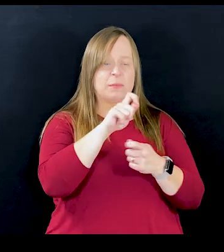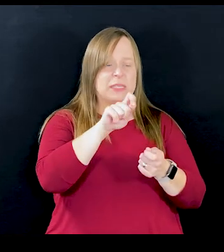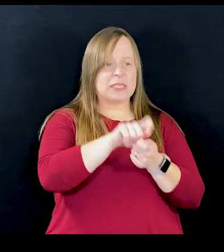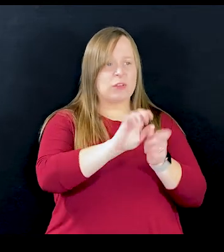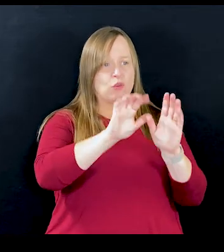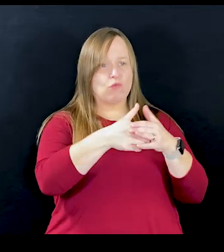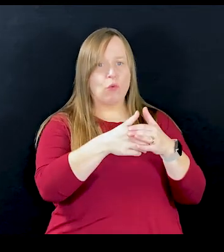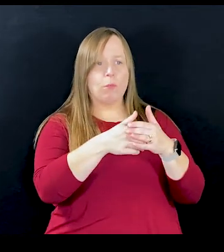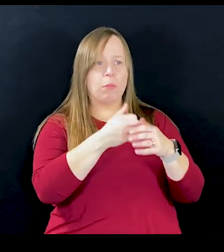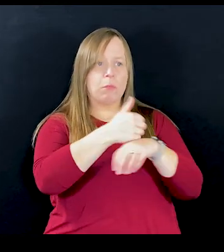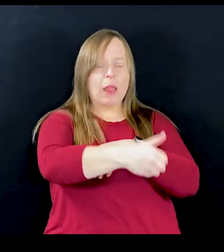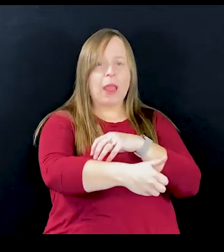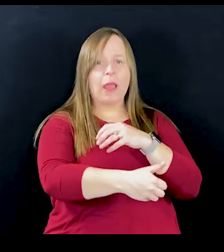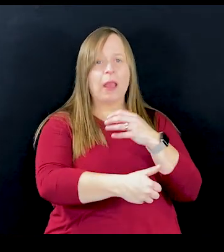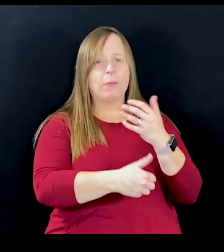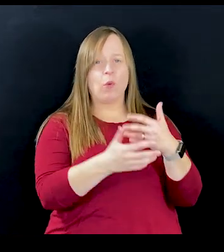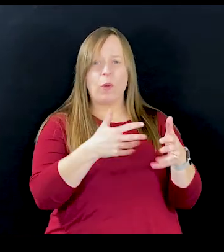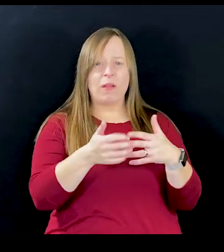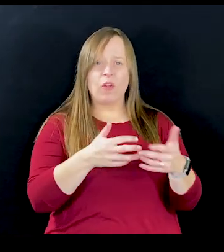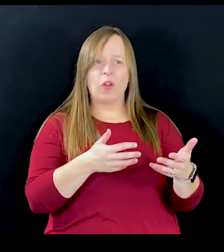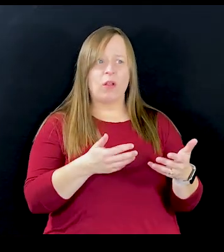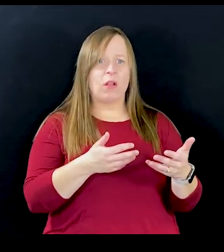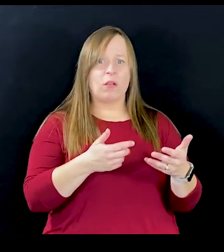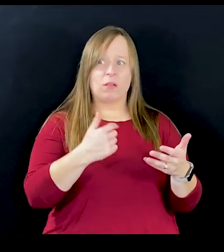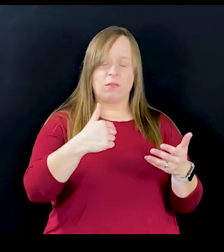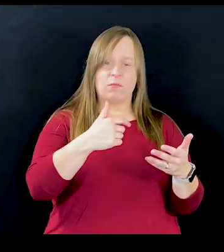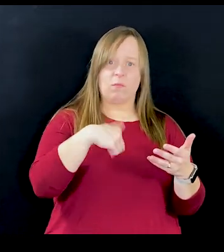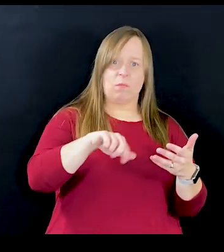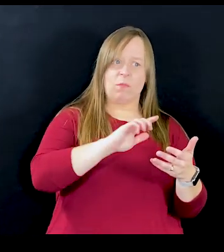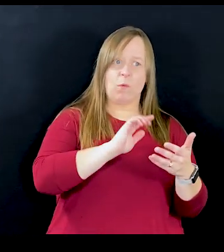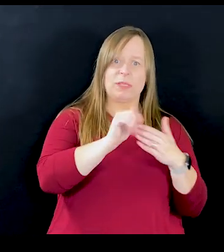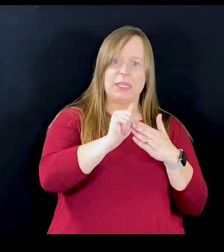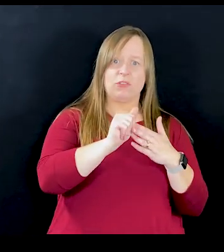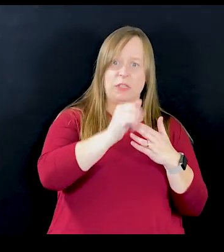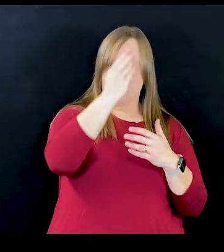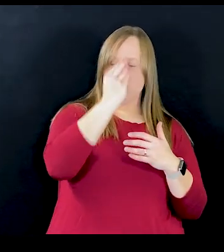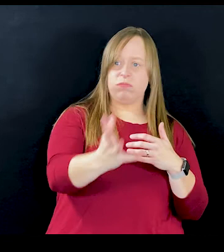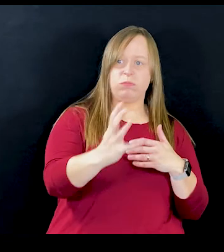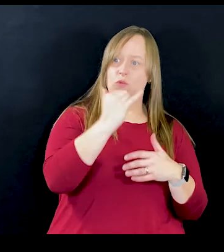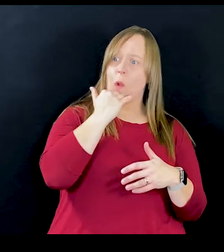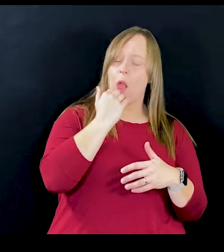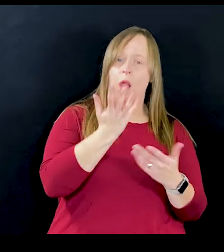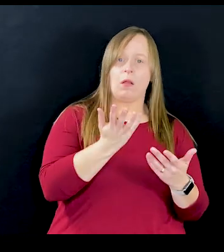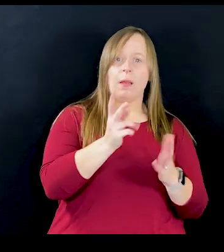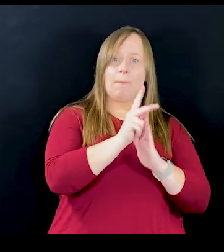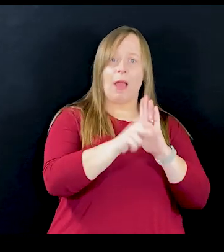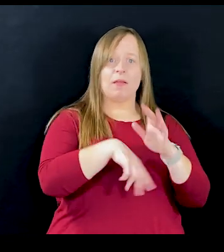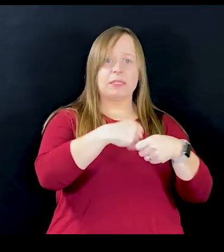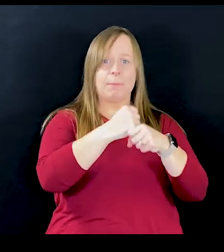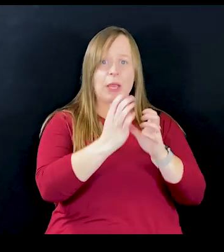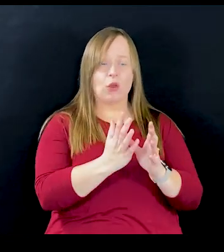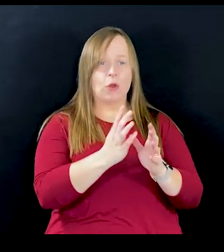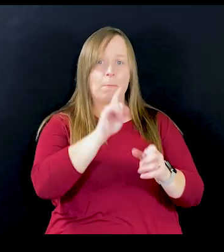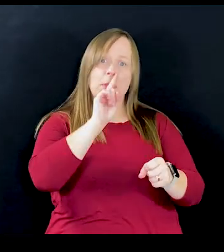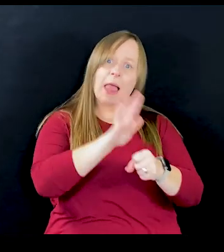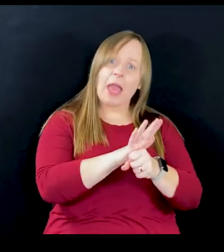that one group is responsible for them and things like that. And I think, it's also the policymakers making a pledge